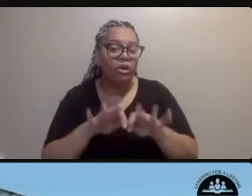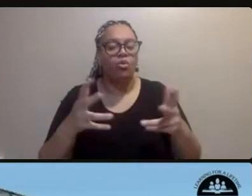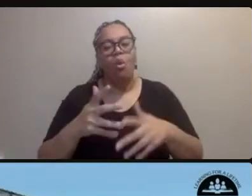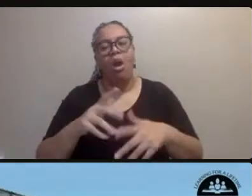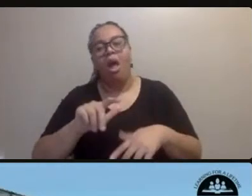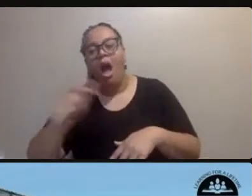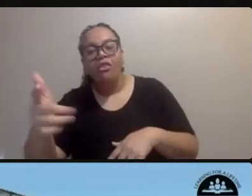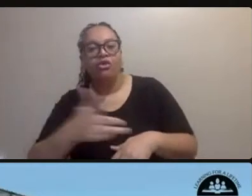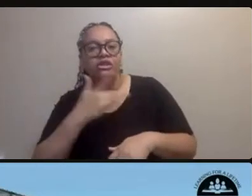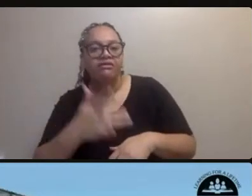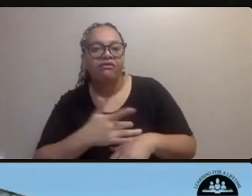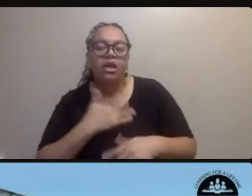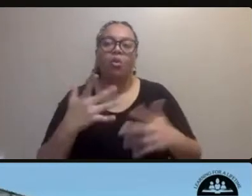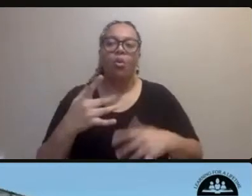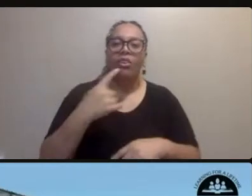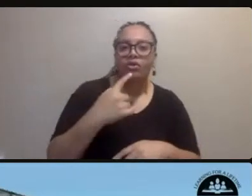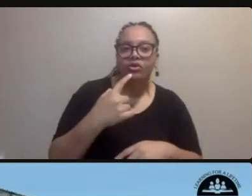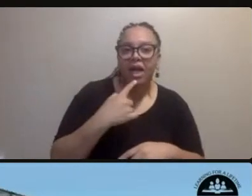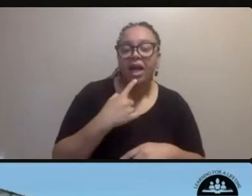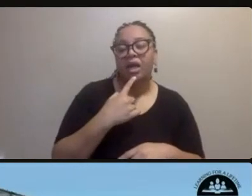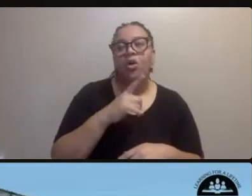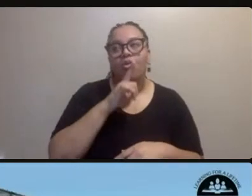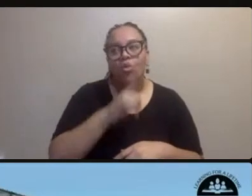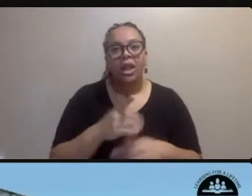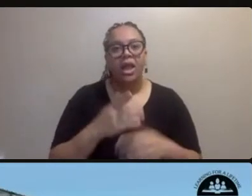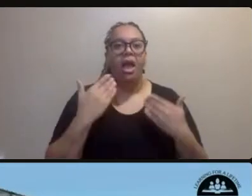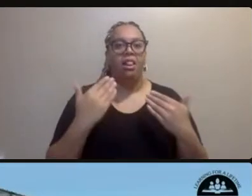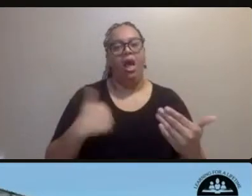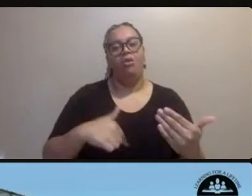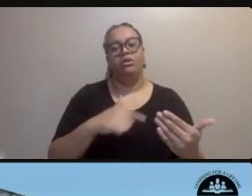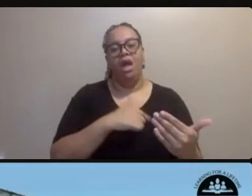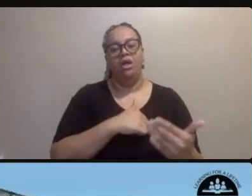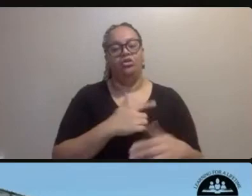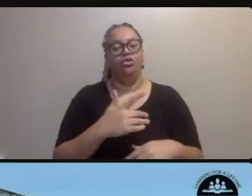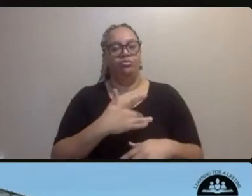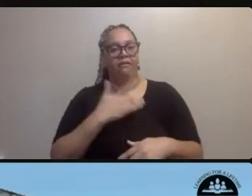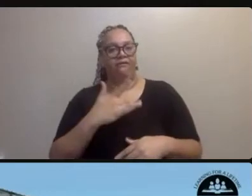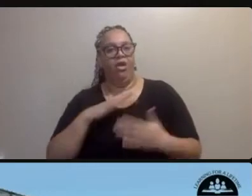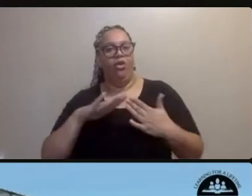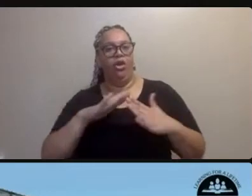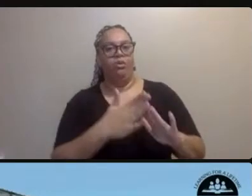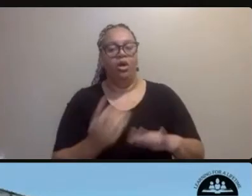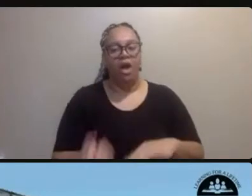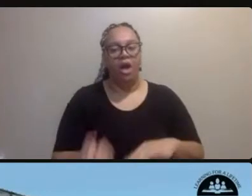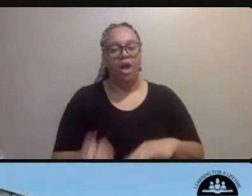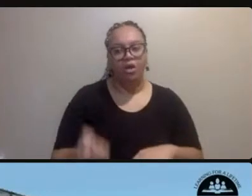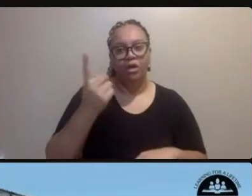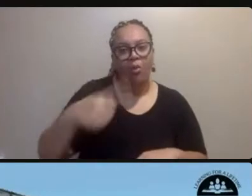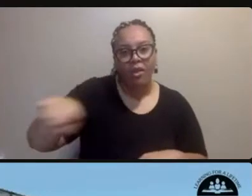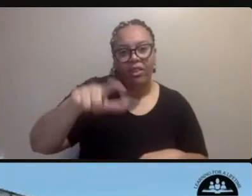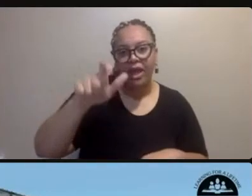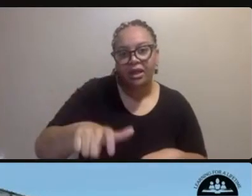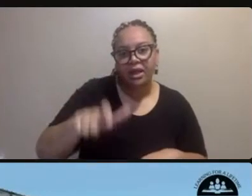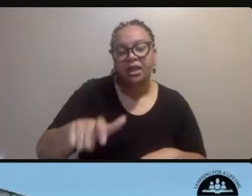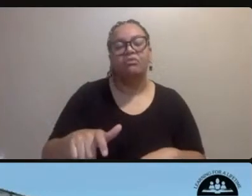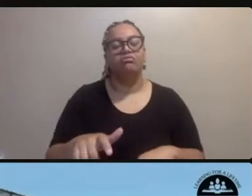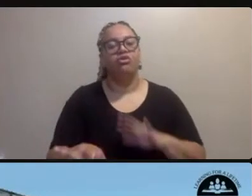WHICH INCLUDES STOP REFLECTION OF WHAT OTHERS ARE SAYING AND